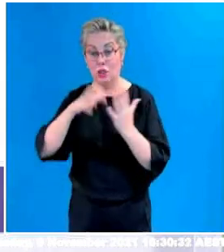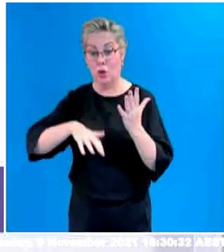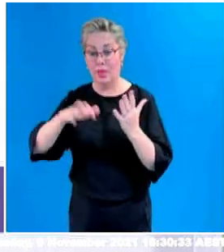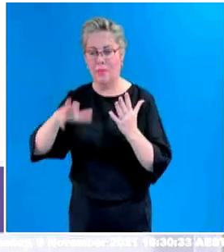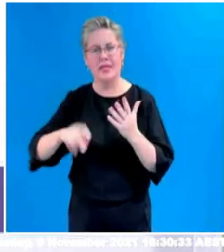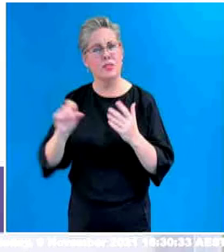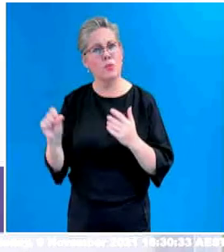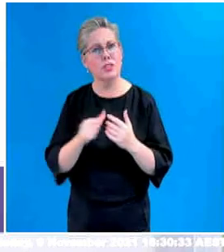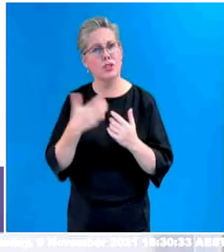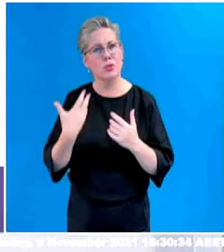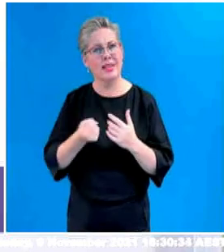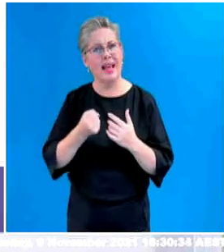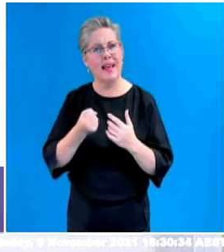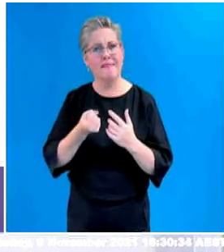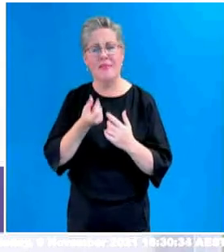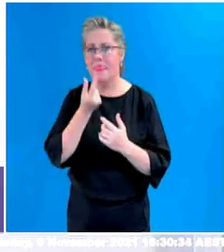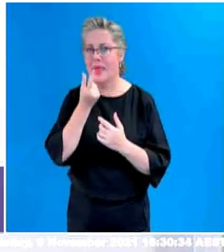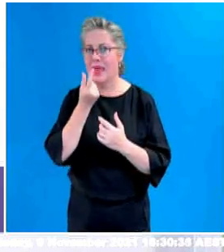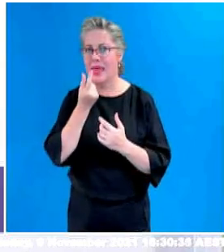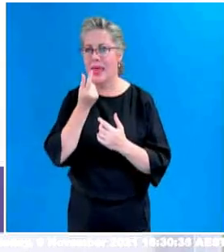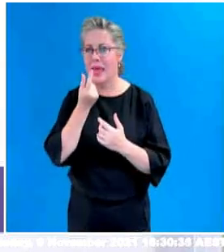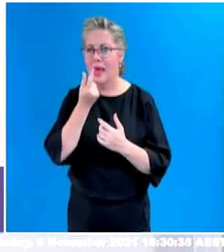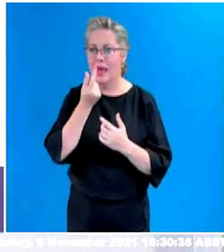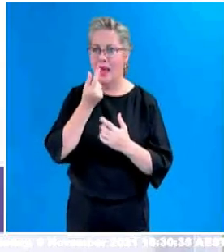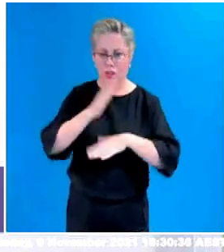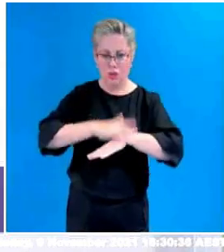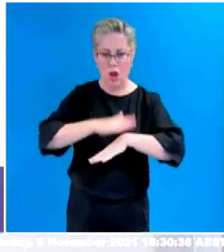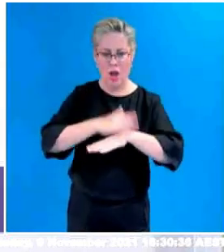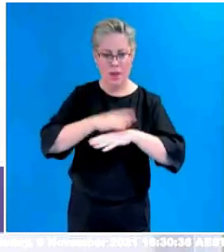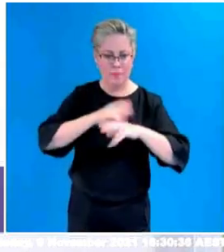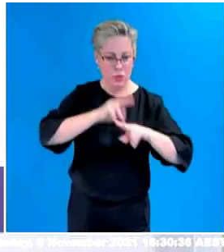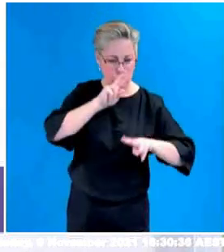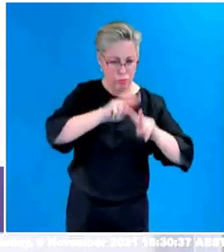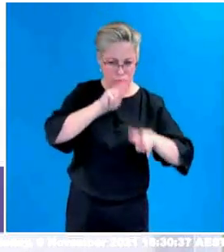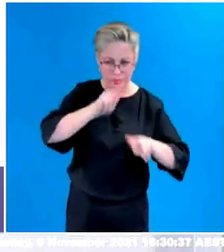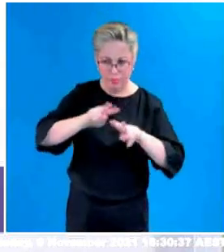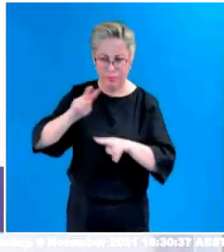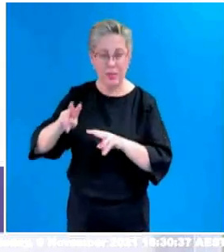You will see, Commissioners, we have included in our tender bundle some background material.